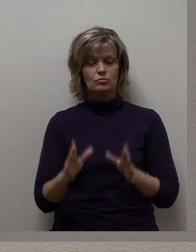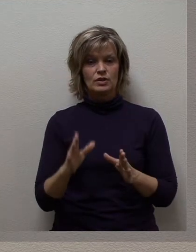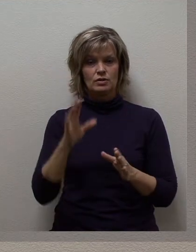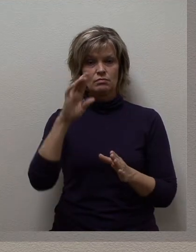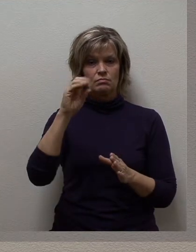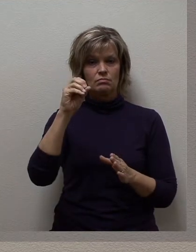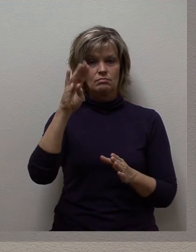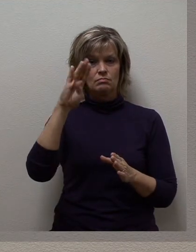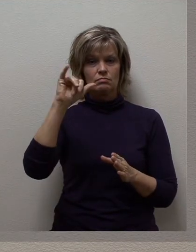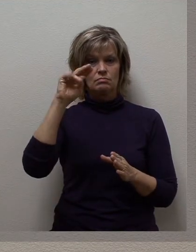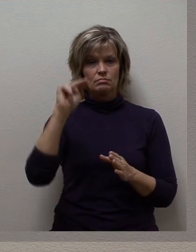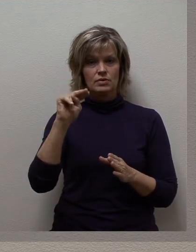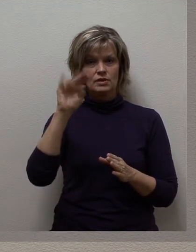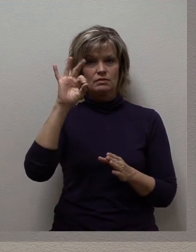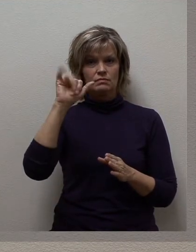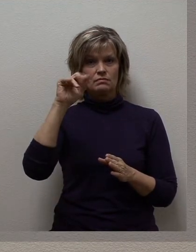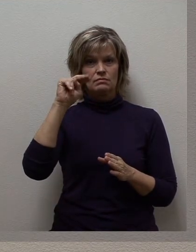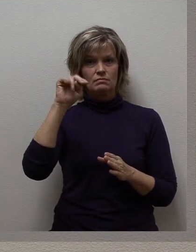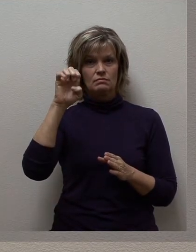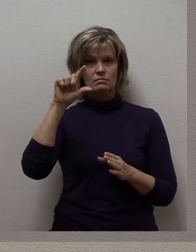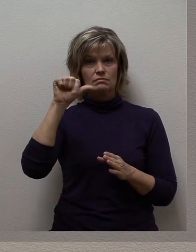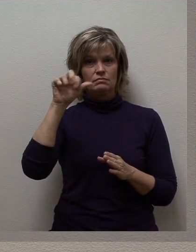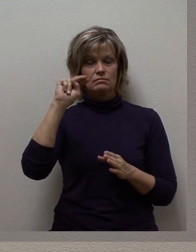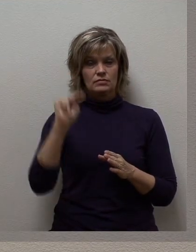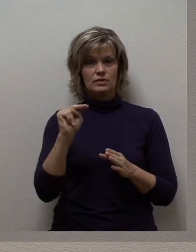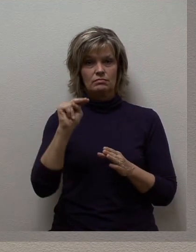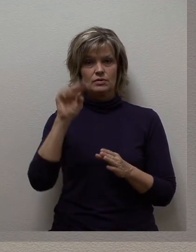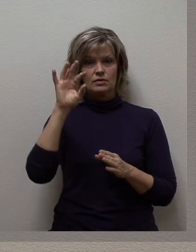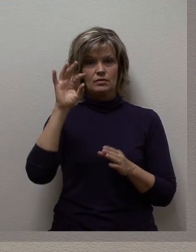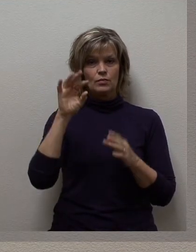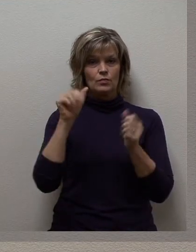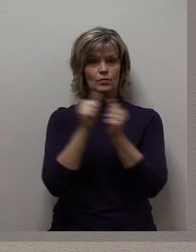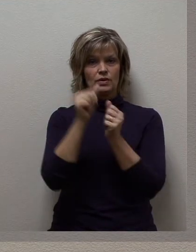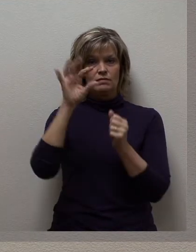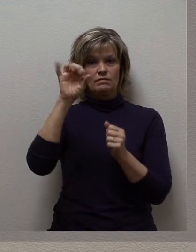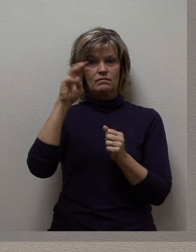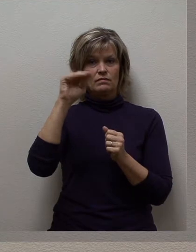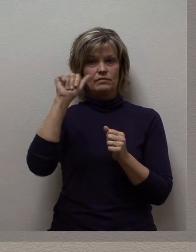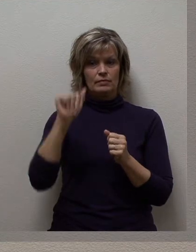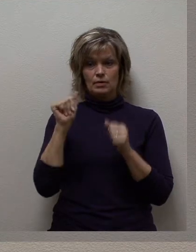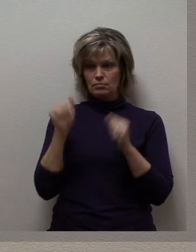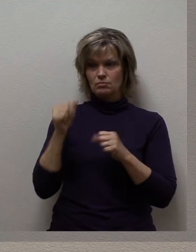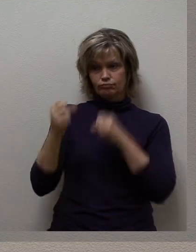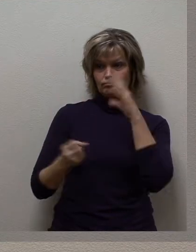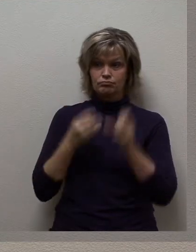Robin Finegan for FEMA, and she was able to sign to me.